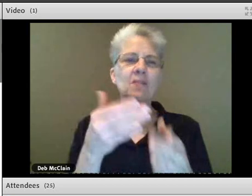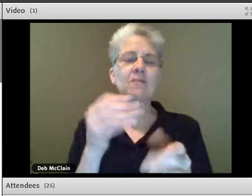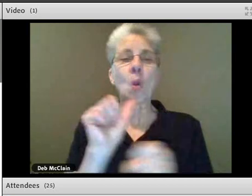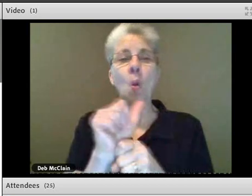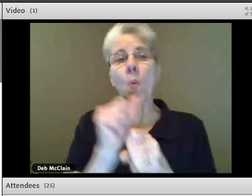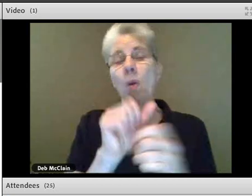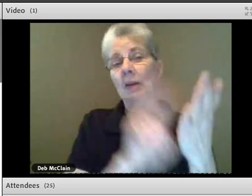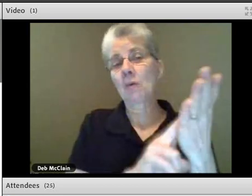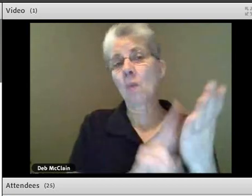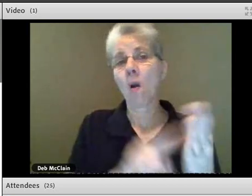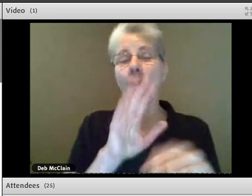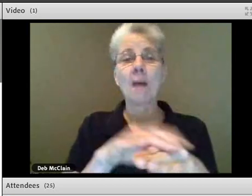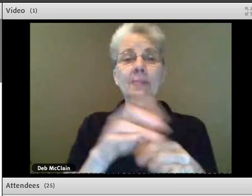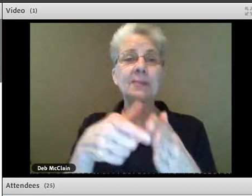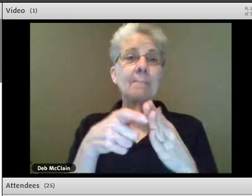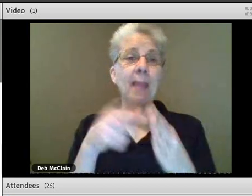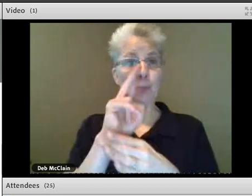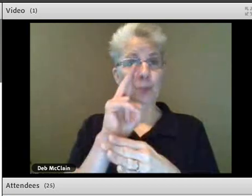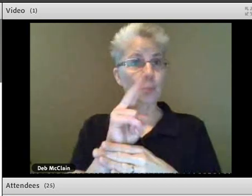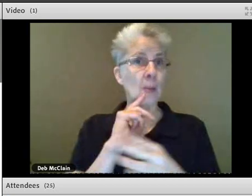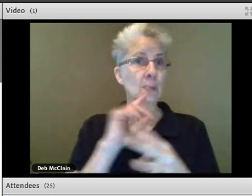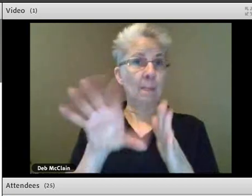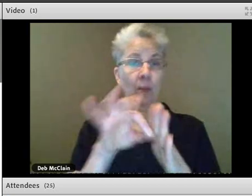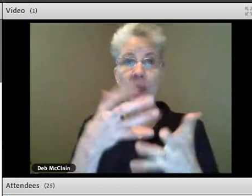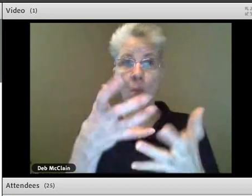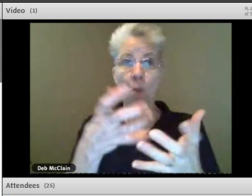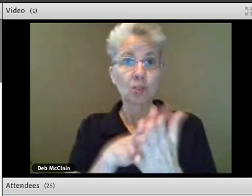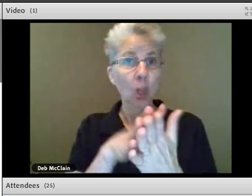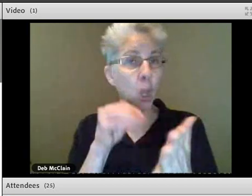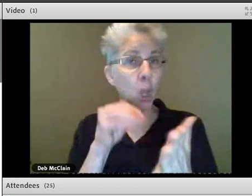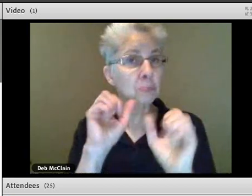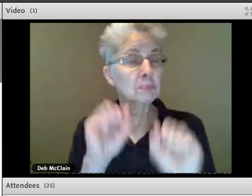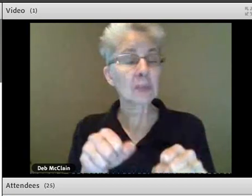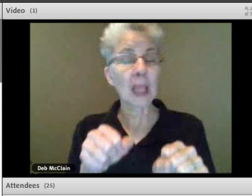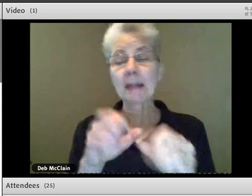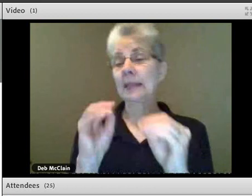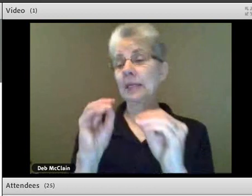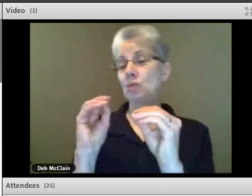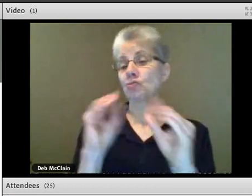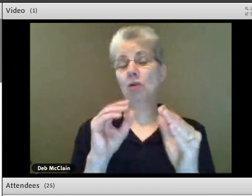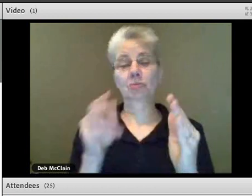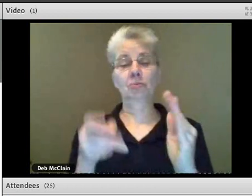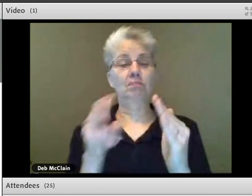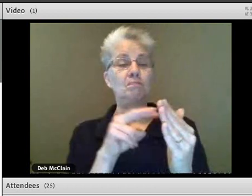on demand, users can pick what they want to learn, and instructor-led is taking specific dates,